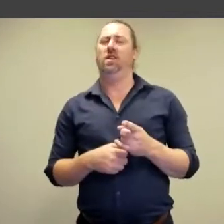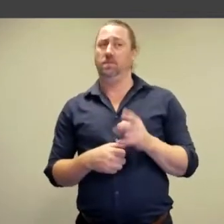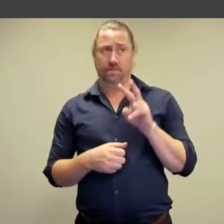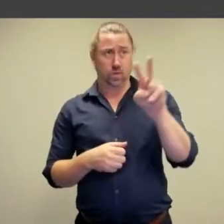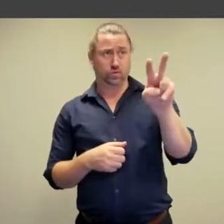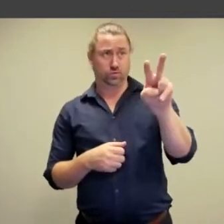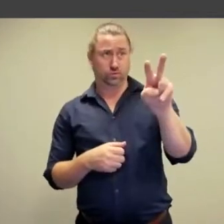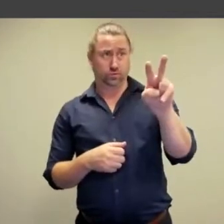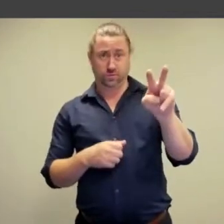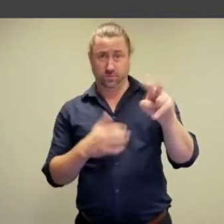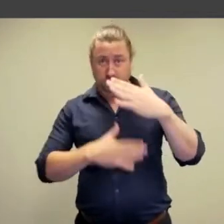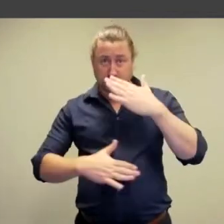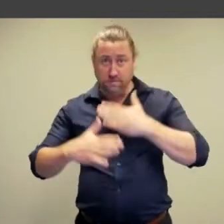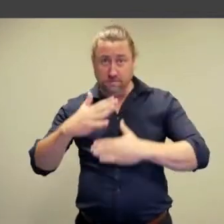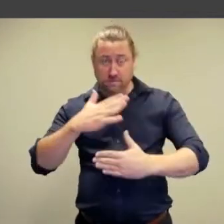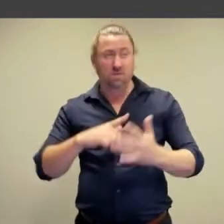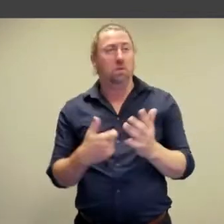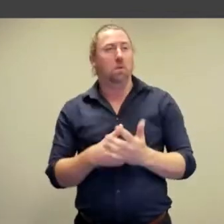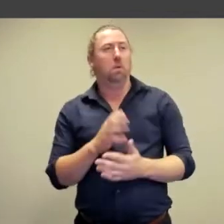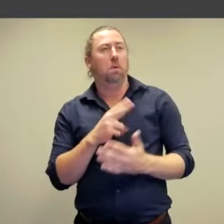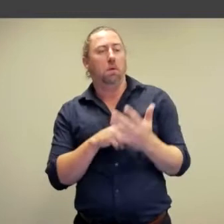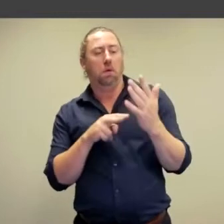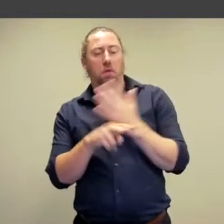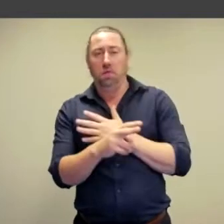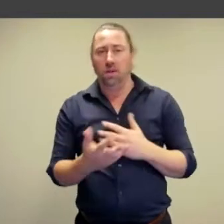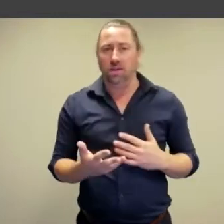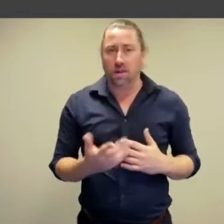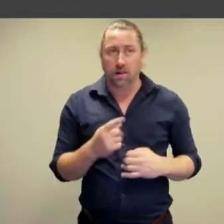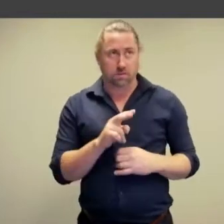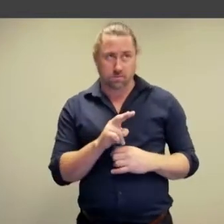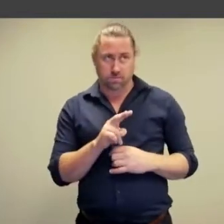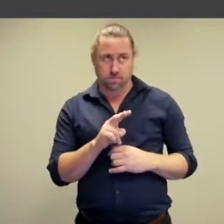might make you feel? Do you think you would stay to